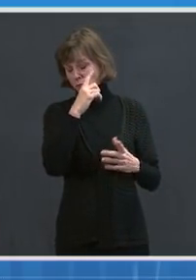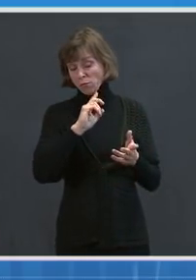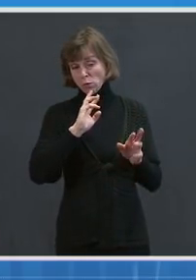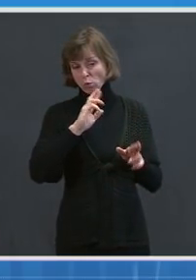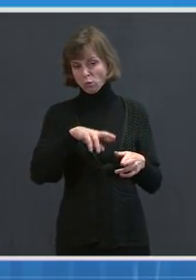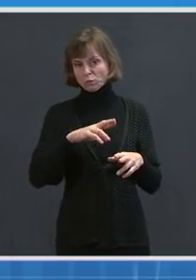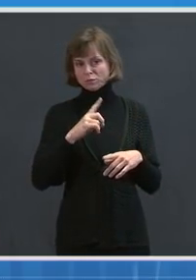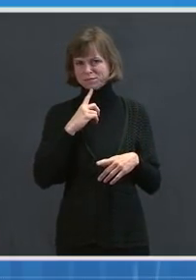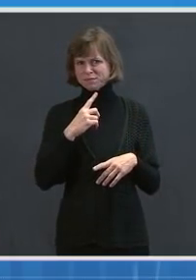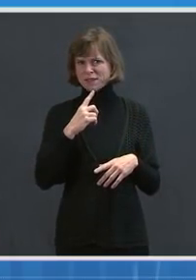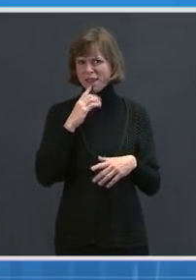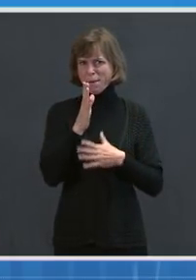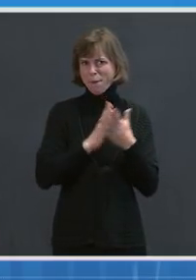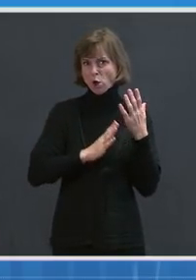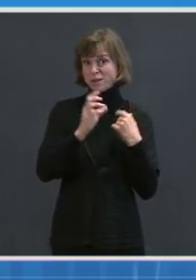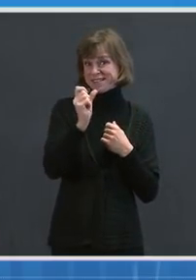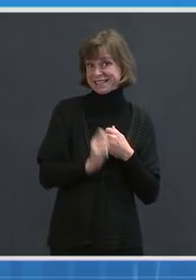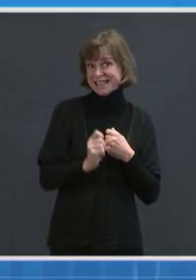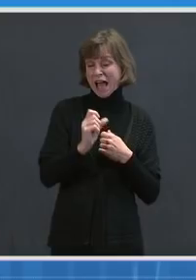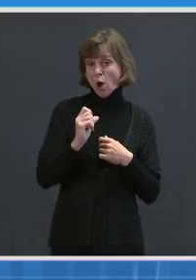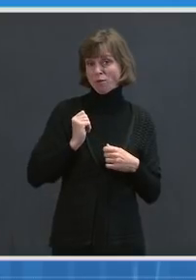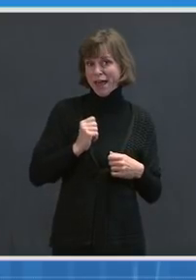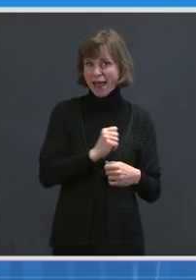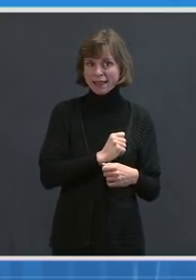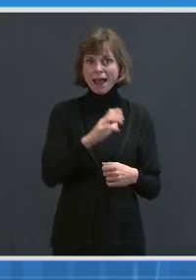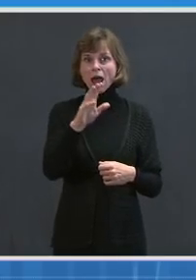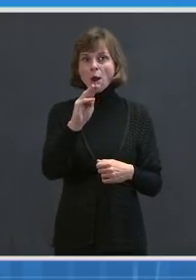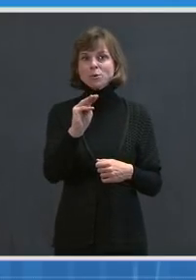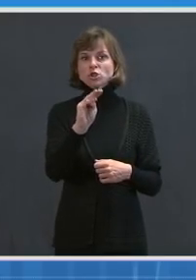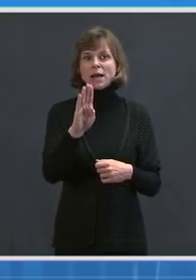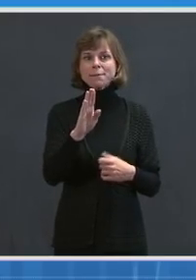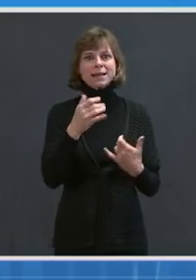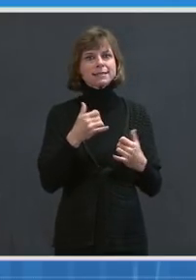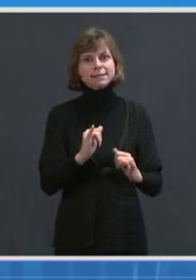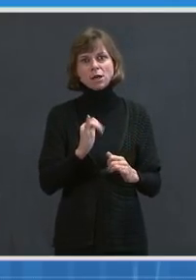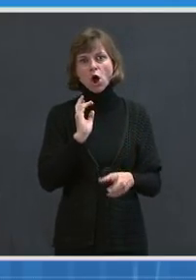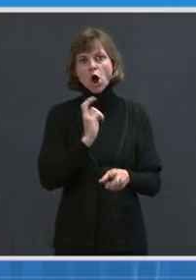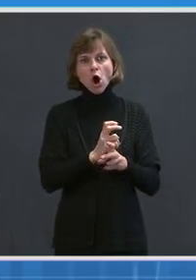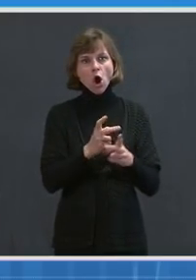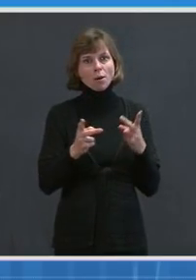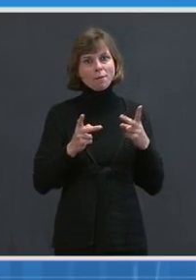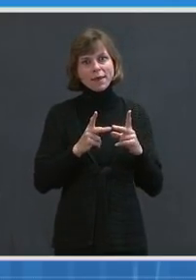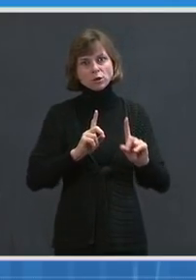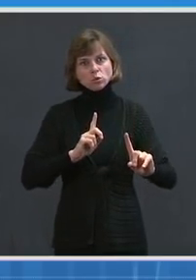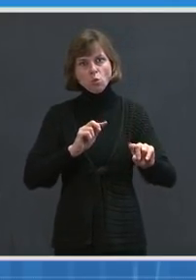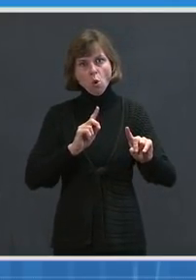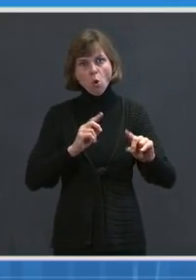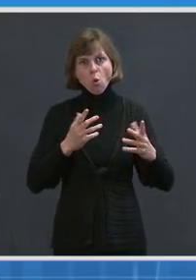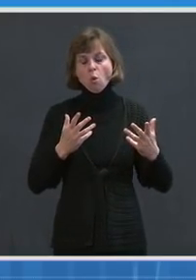like the south side of Atlanta, the Mercedes-Benz is still kind of a hard place for them to reach. So is there going to be further outreach